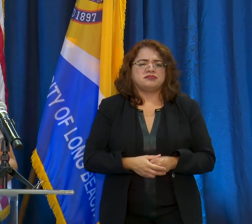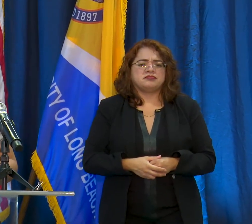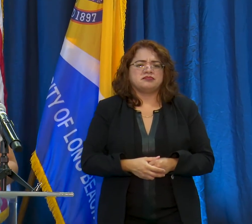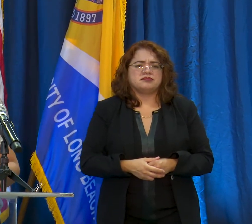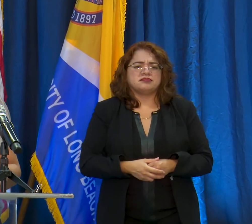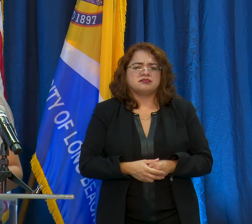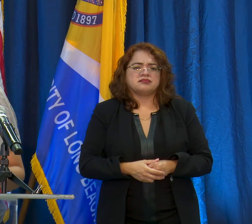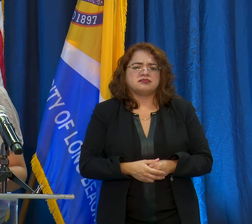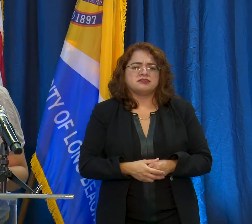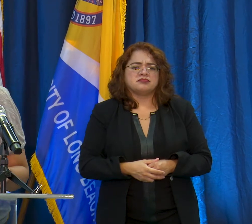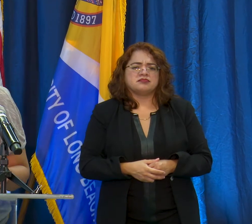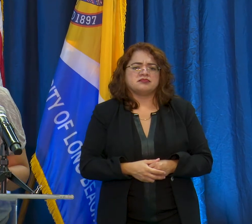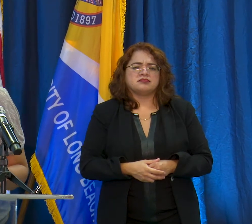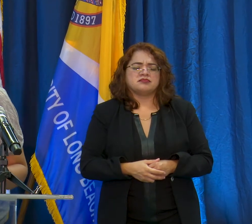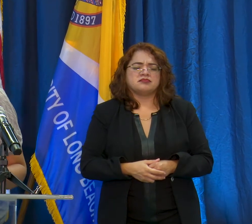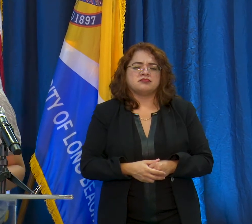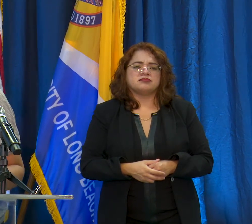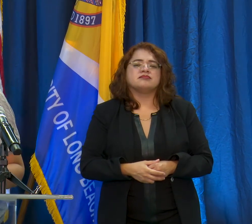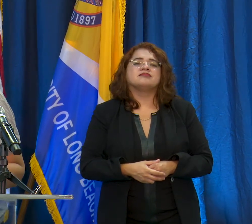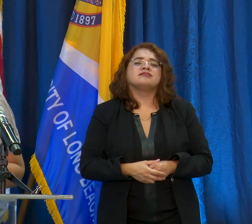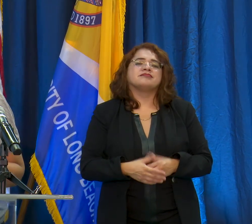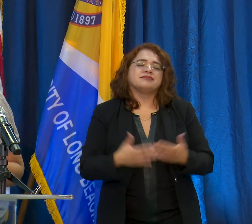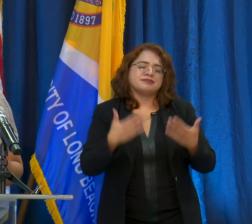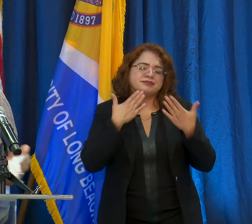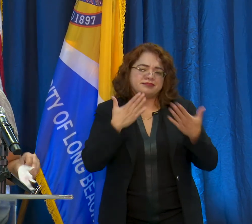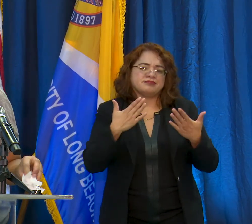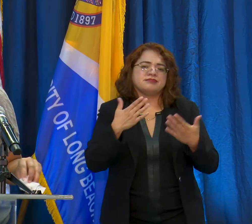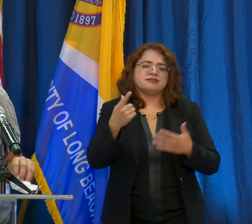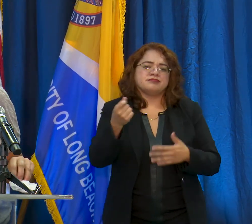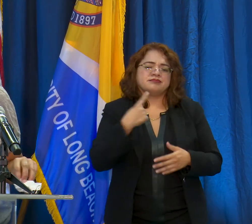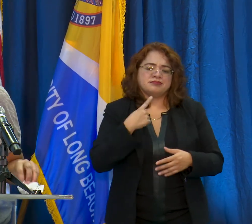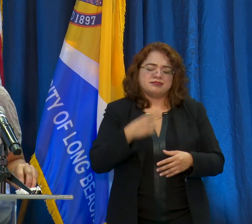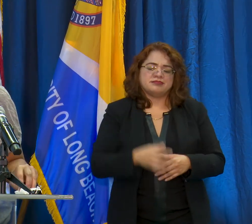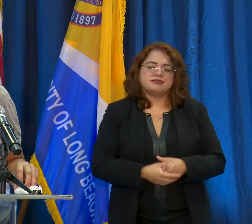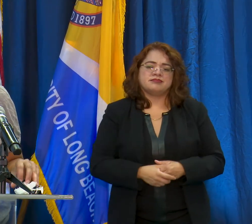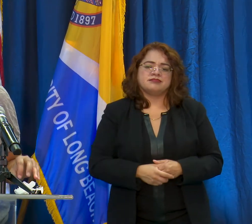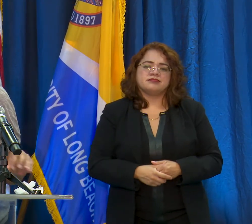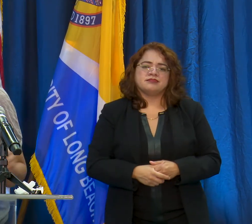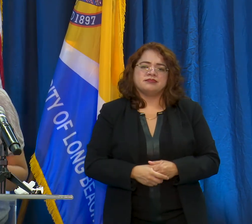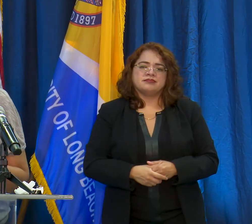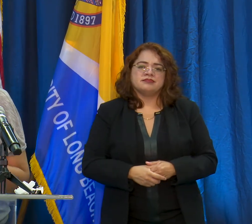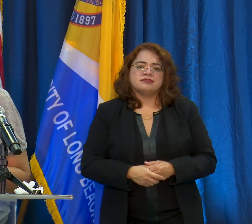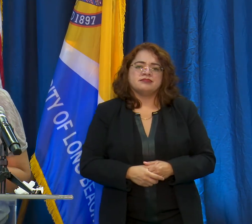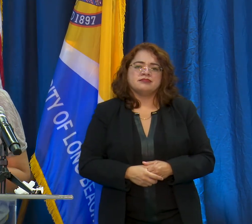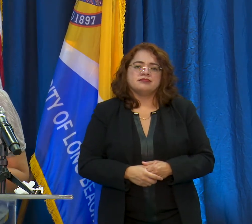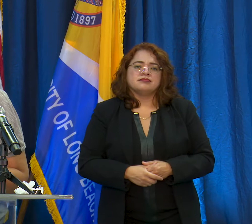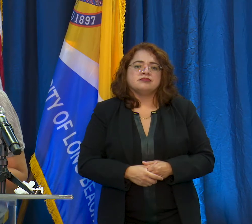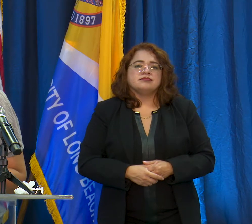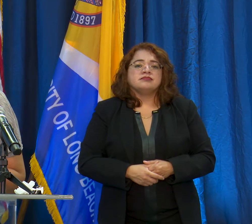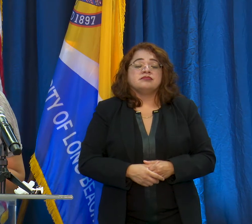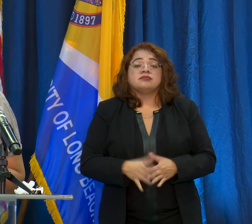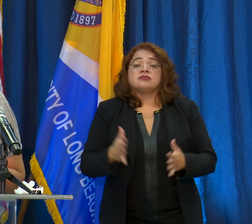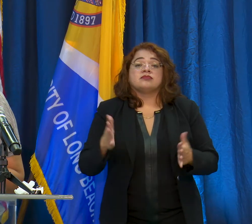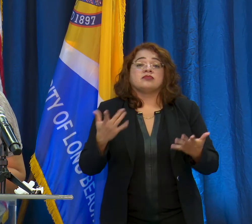Thank you for that question. Basically the answer is that it can take